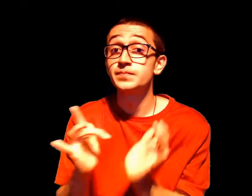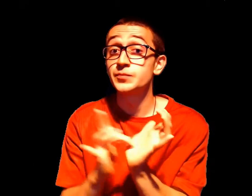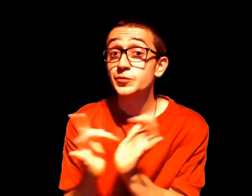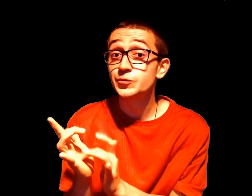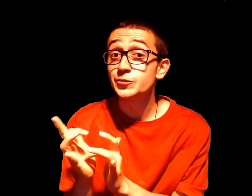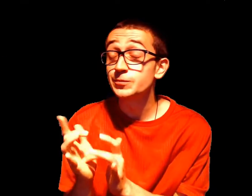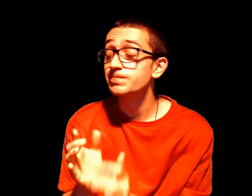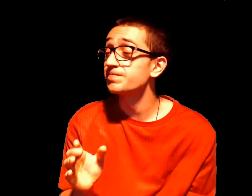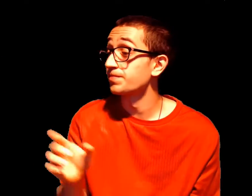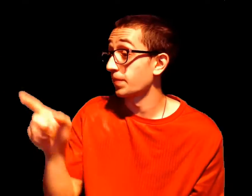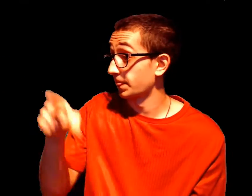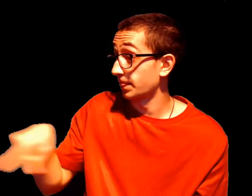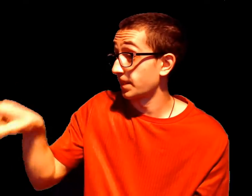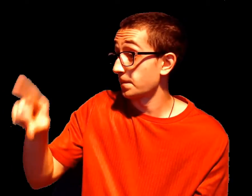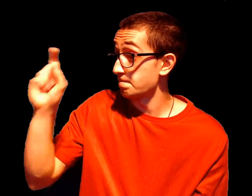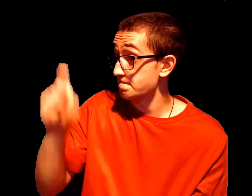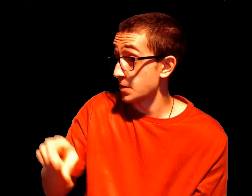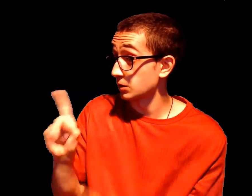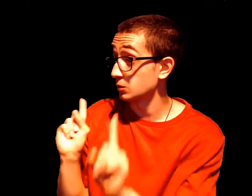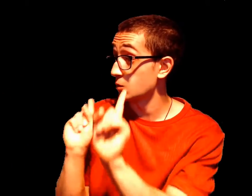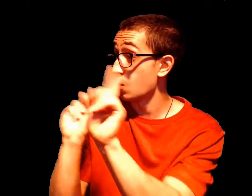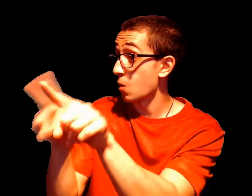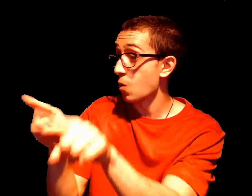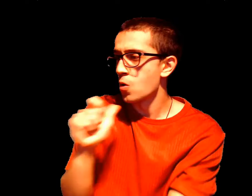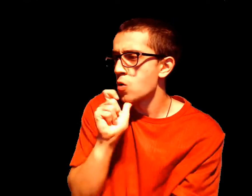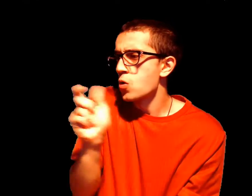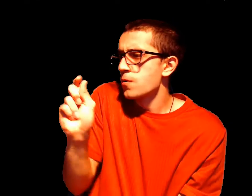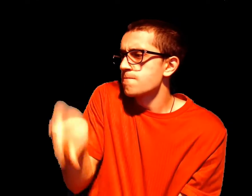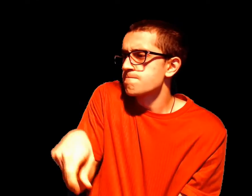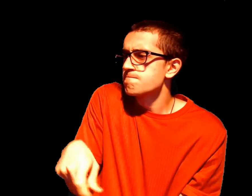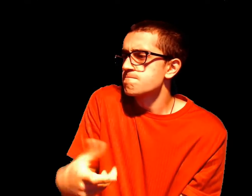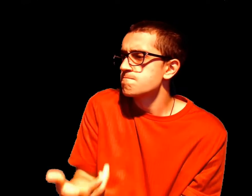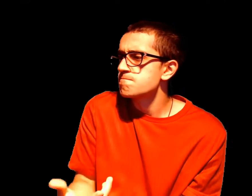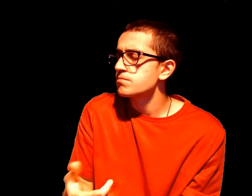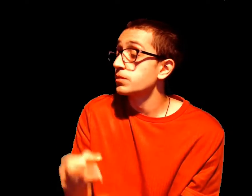Jesus said to them, “There is no need for them to go away;